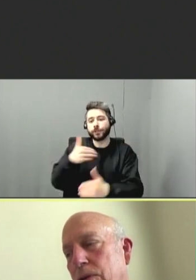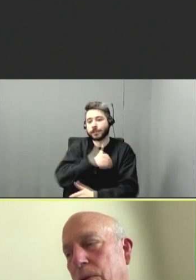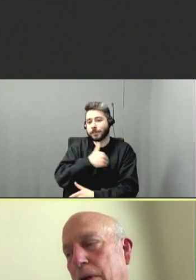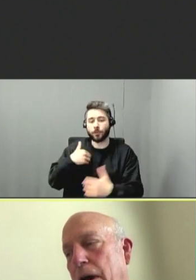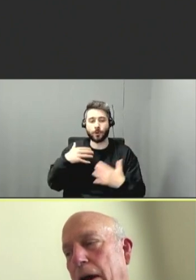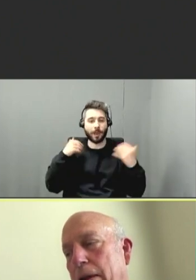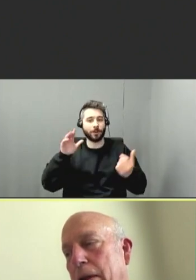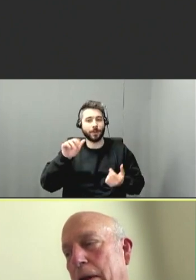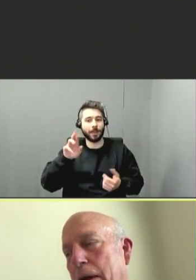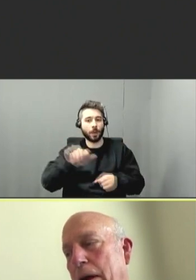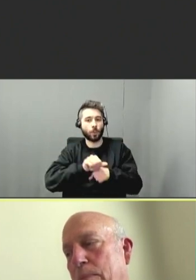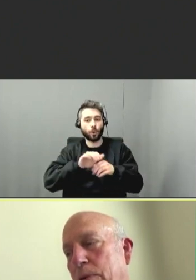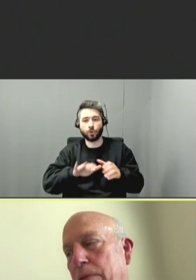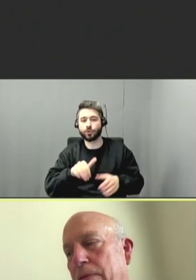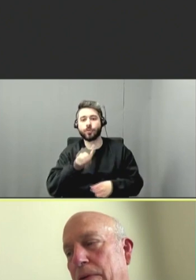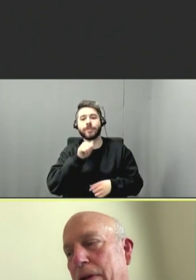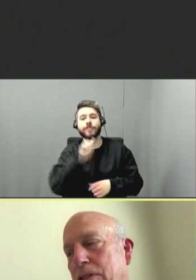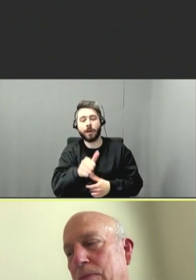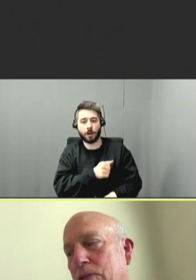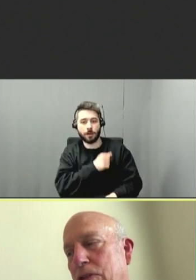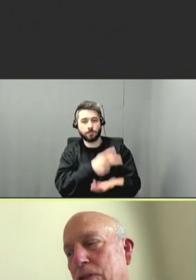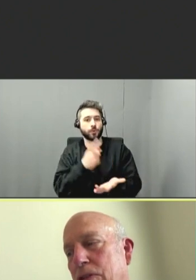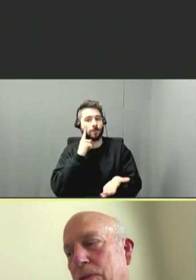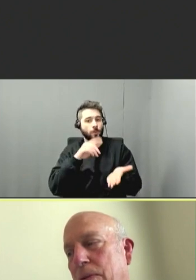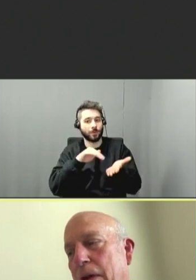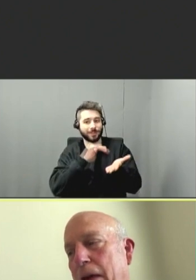who are not approved for an exemption.